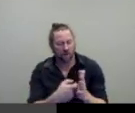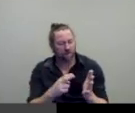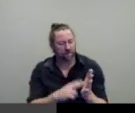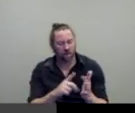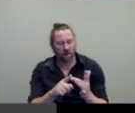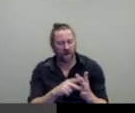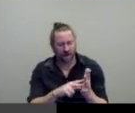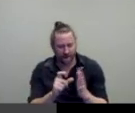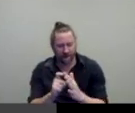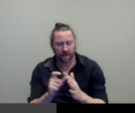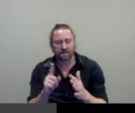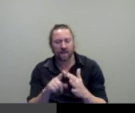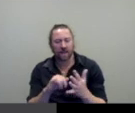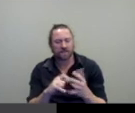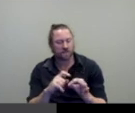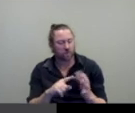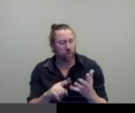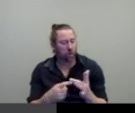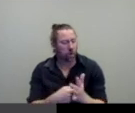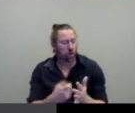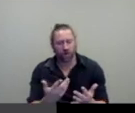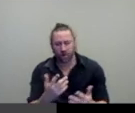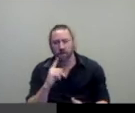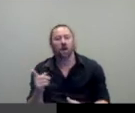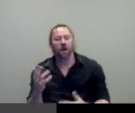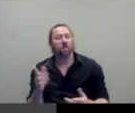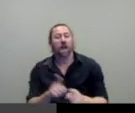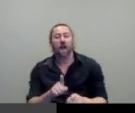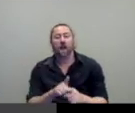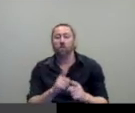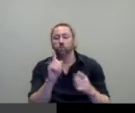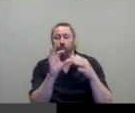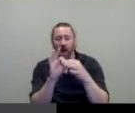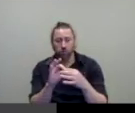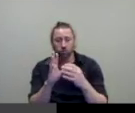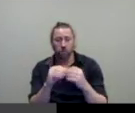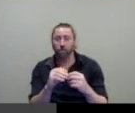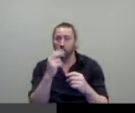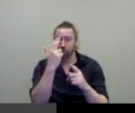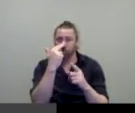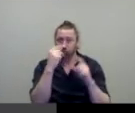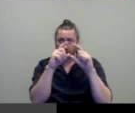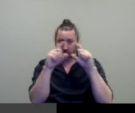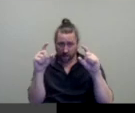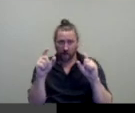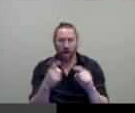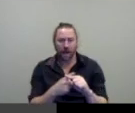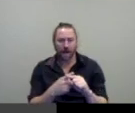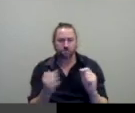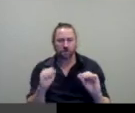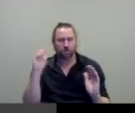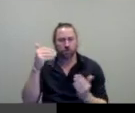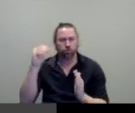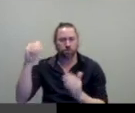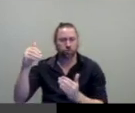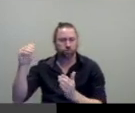concept of the arbitrariness of the relationship of words to things so in other words the idea that